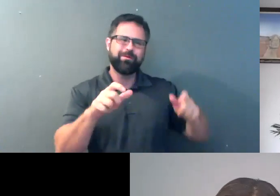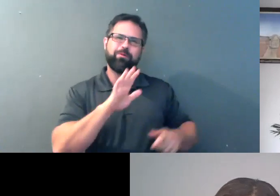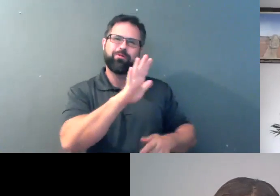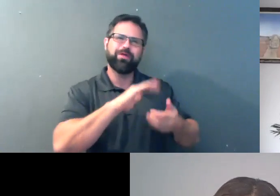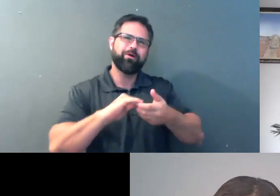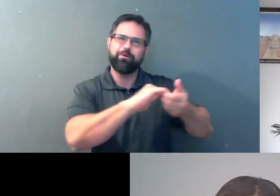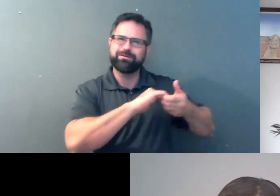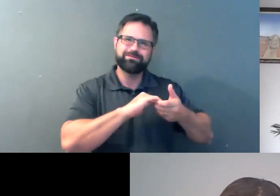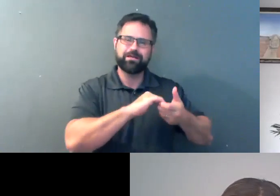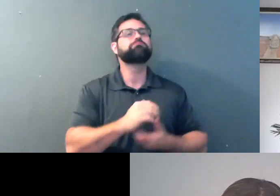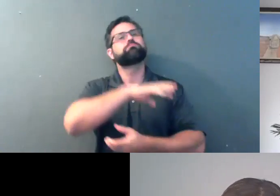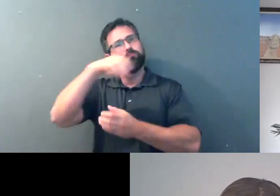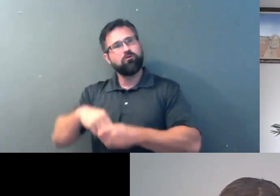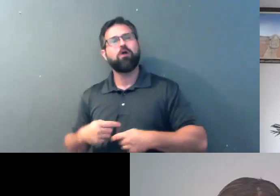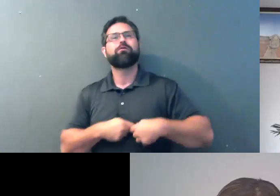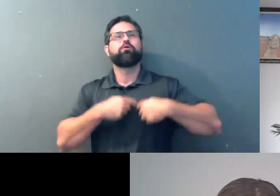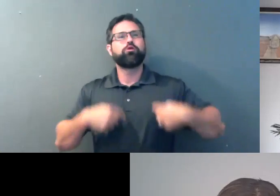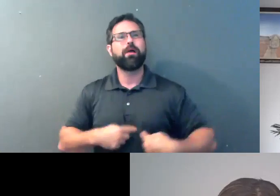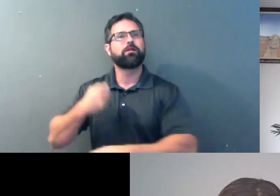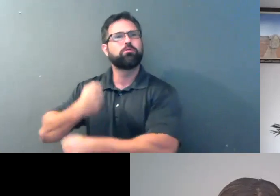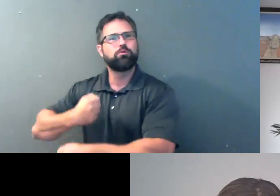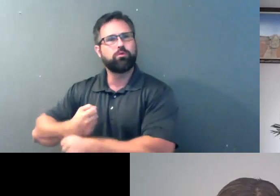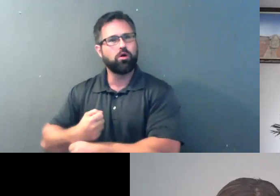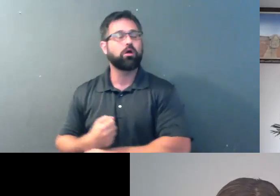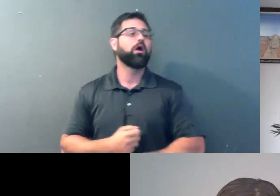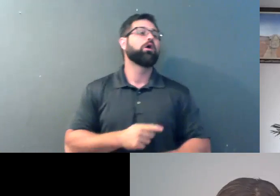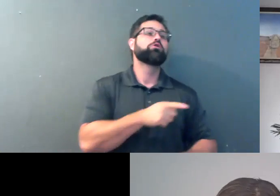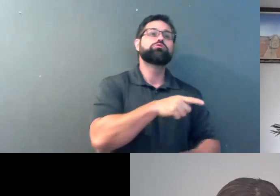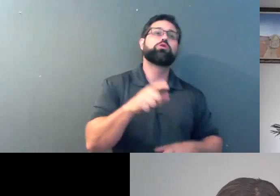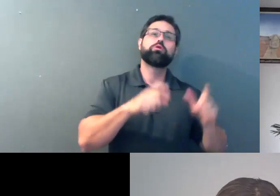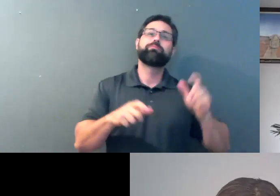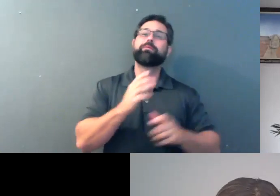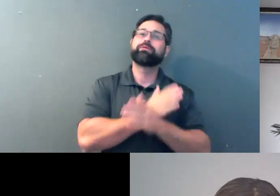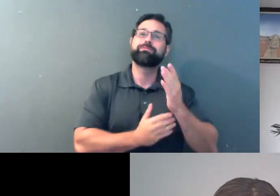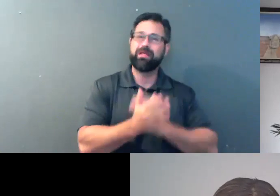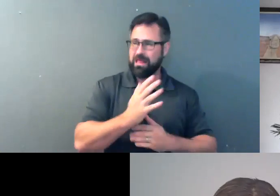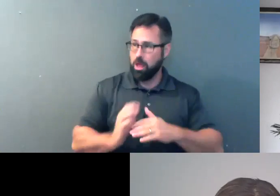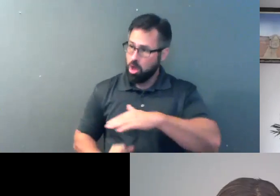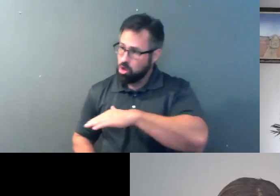supporting engagement by organizations of persons with disabilities in other parts of our work plan